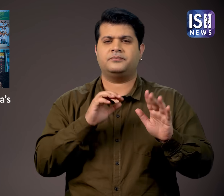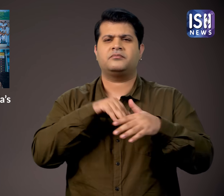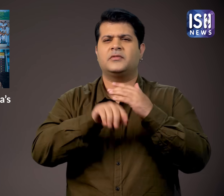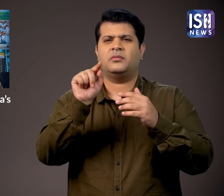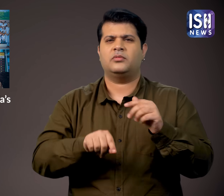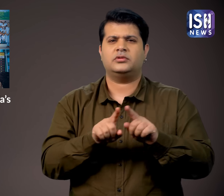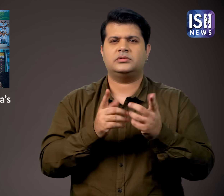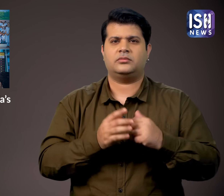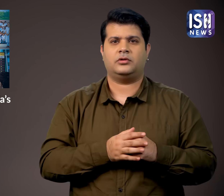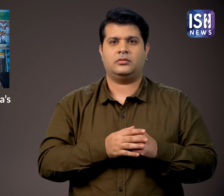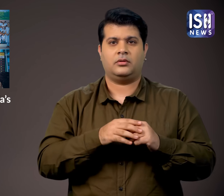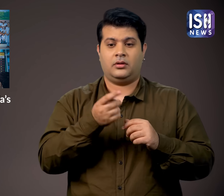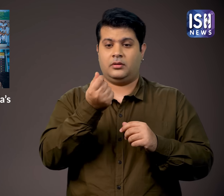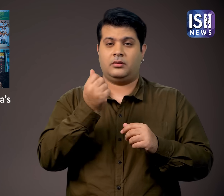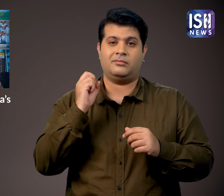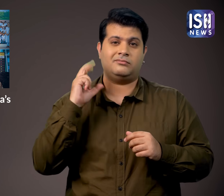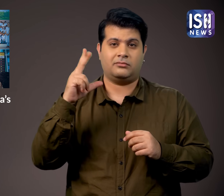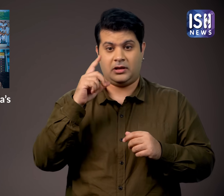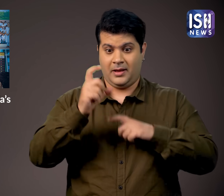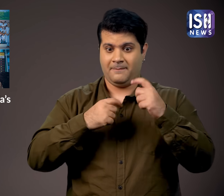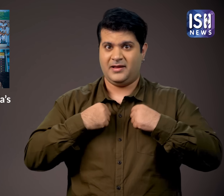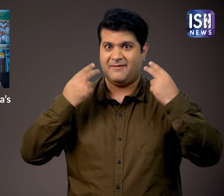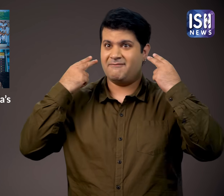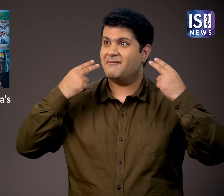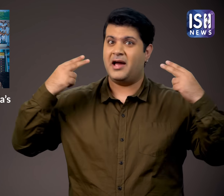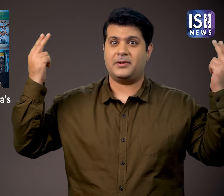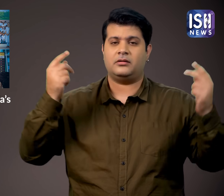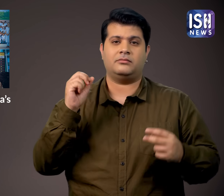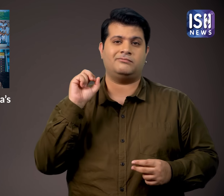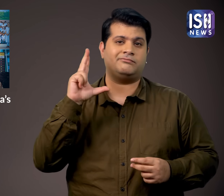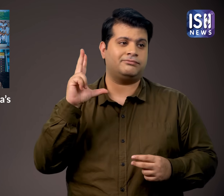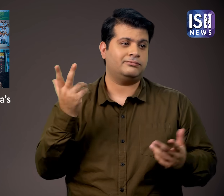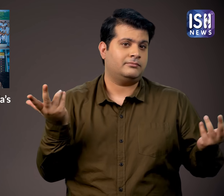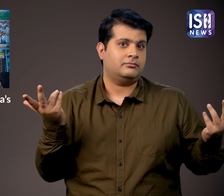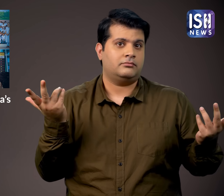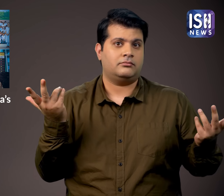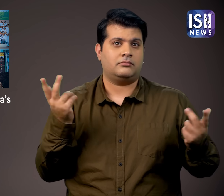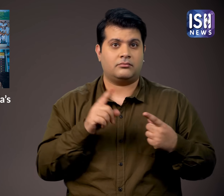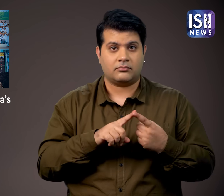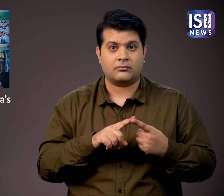It includes things like 1. Forcing unfair prices